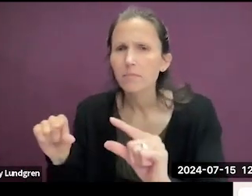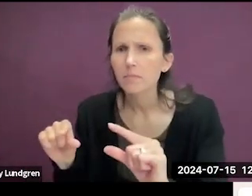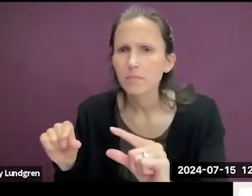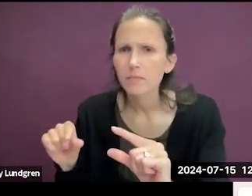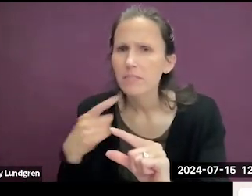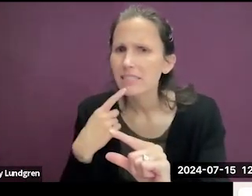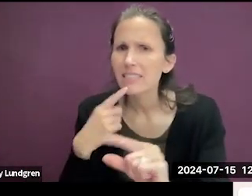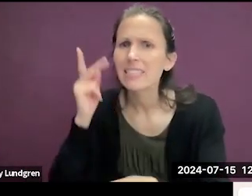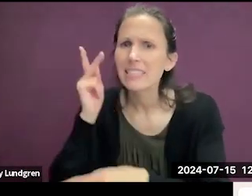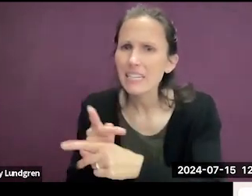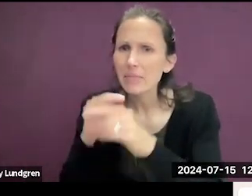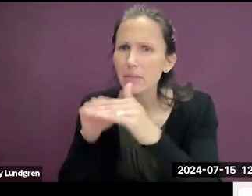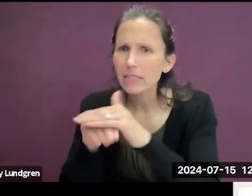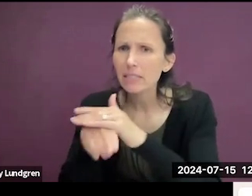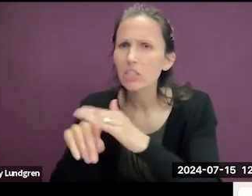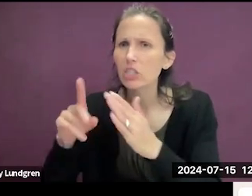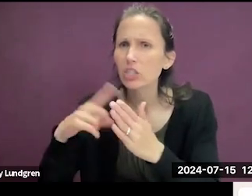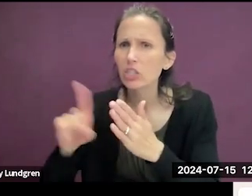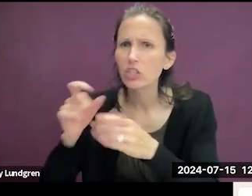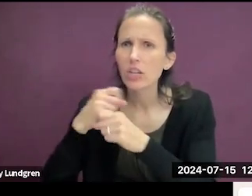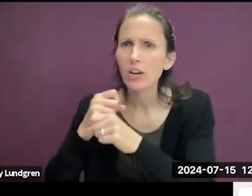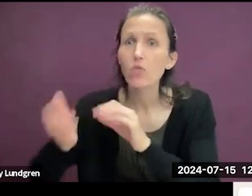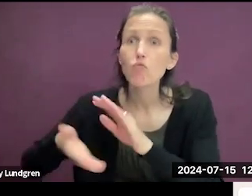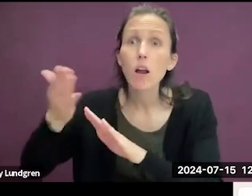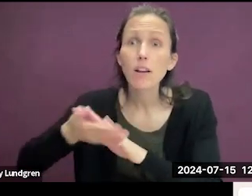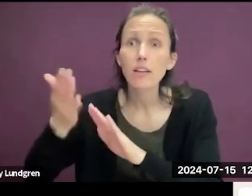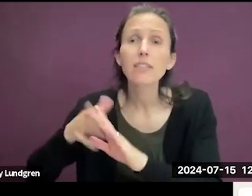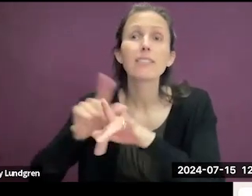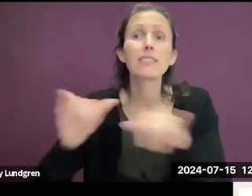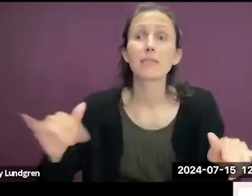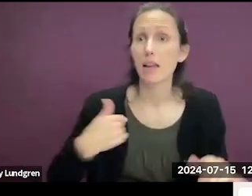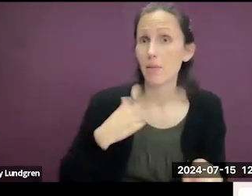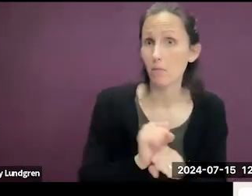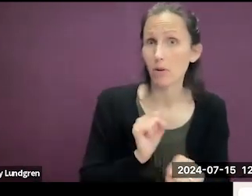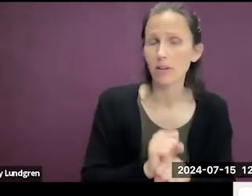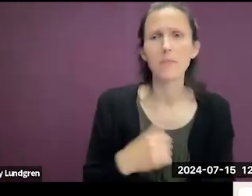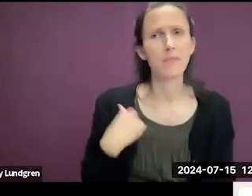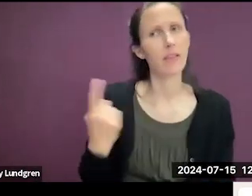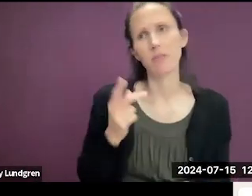It says, "Keep accessibility checker running while I work." I always keep this checked